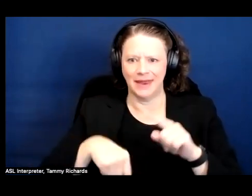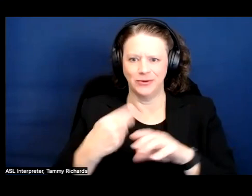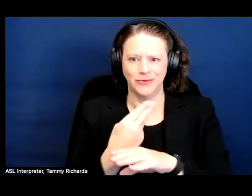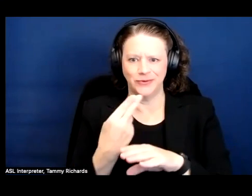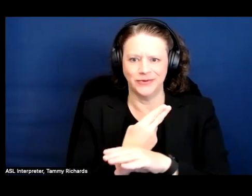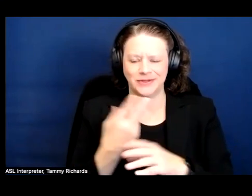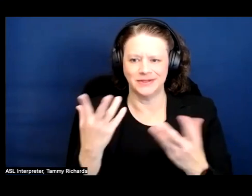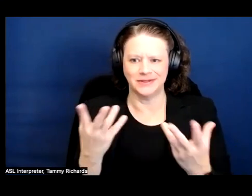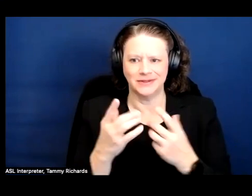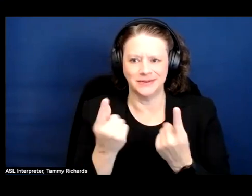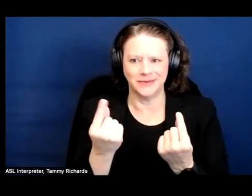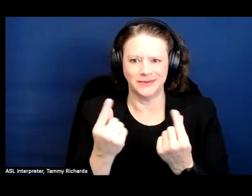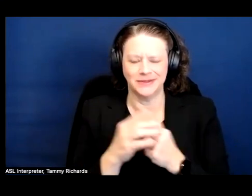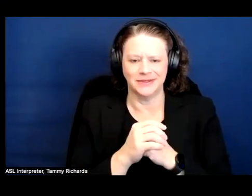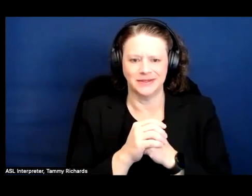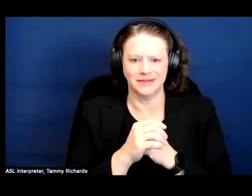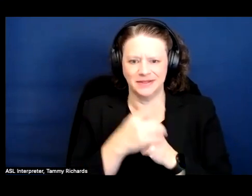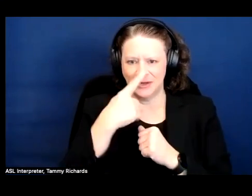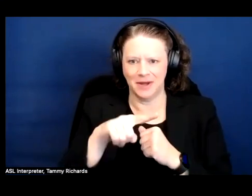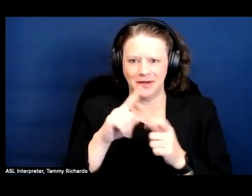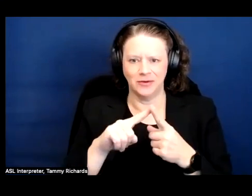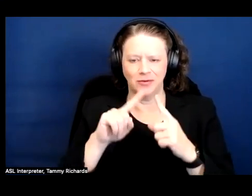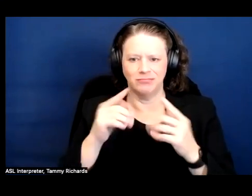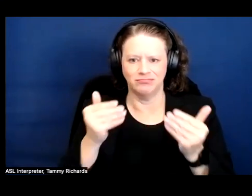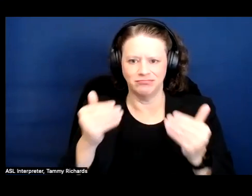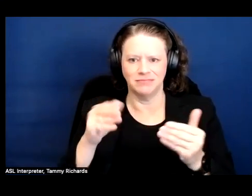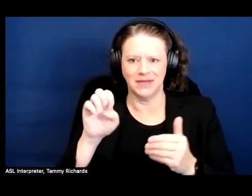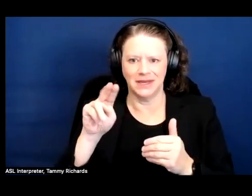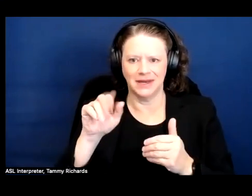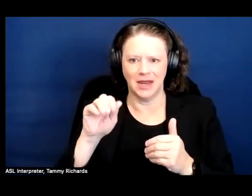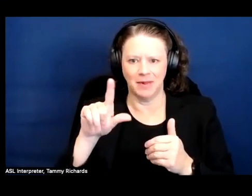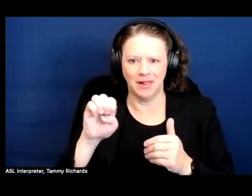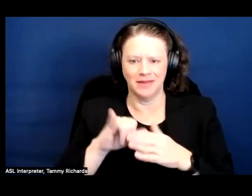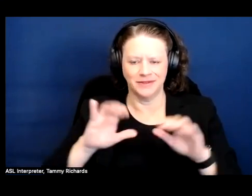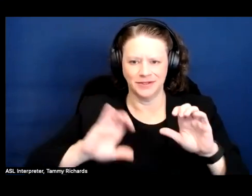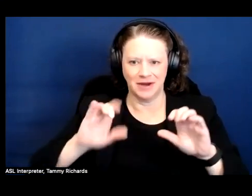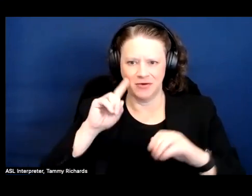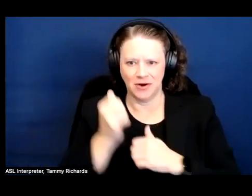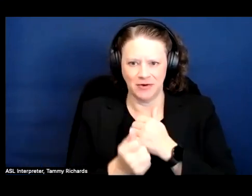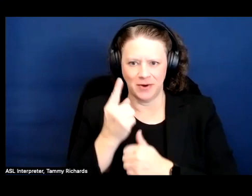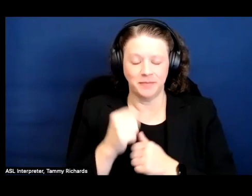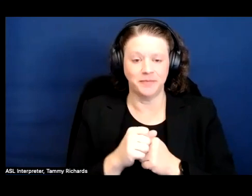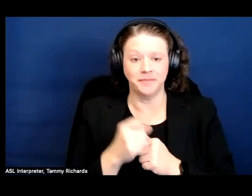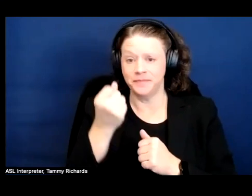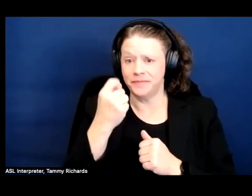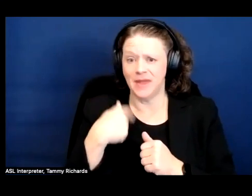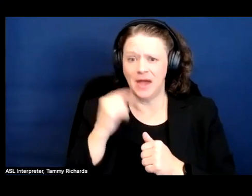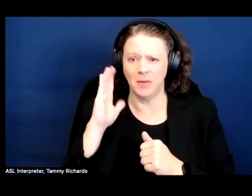for someone who needs an assistance animal to use or enjoy their housing. And the citations are on the slide. And I also wanna note that these slides,